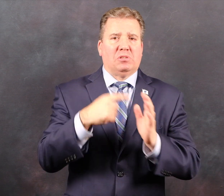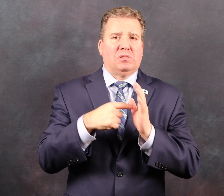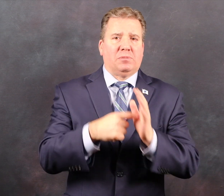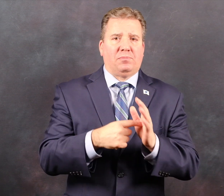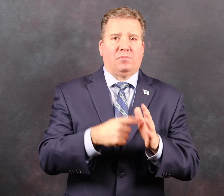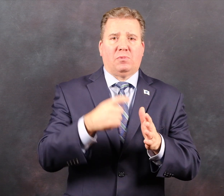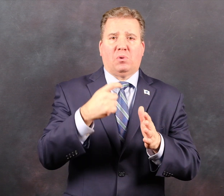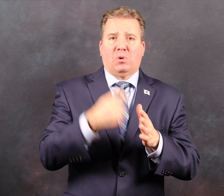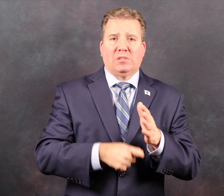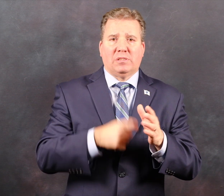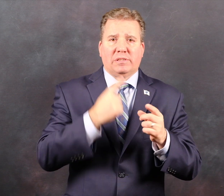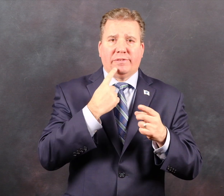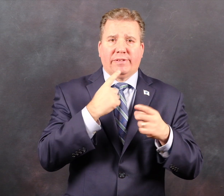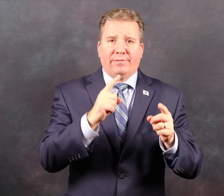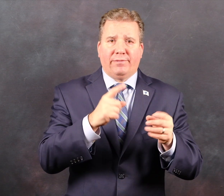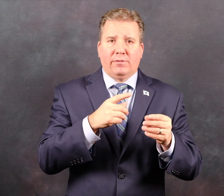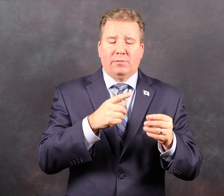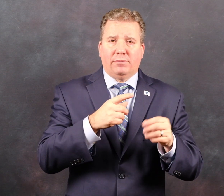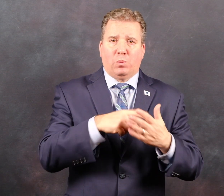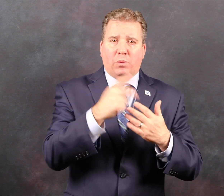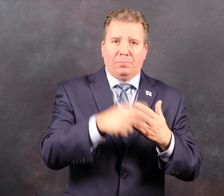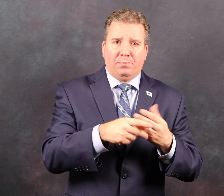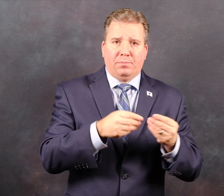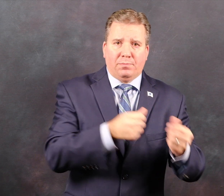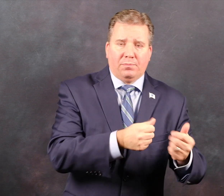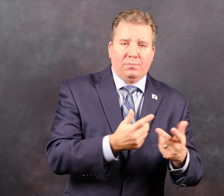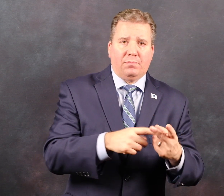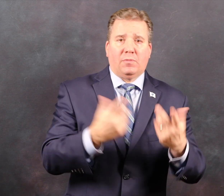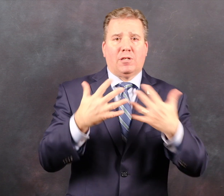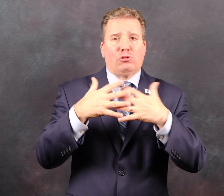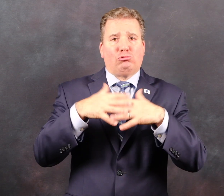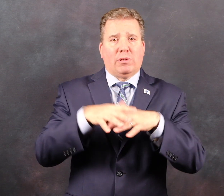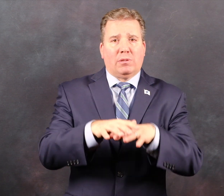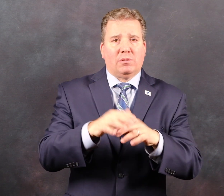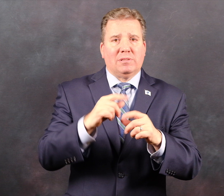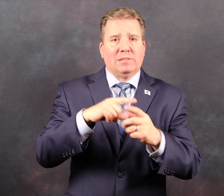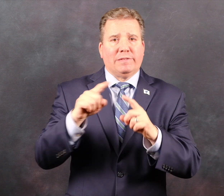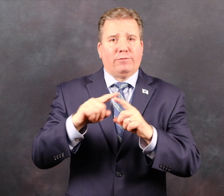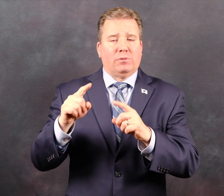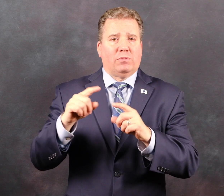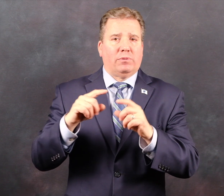Other awards are given to individuals in recognition of their work in categories ranging from cost